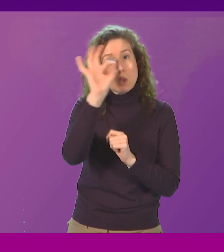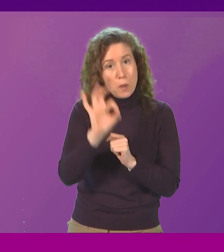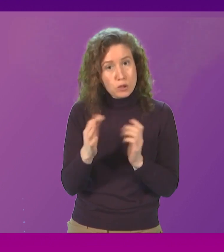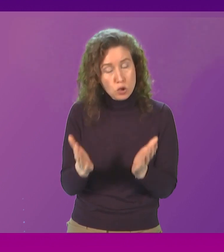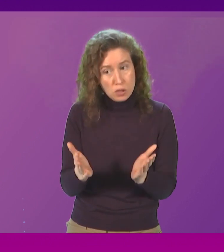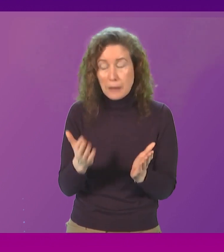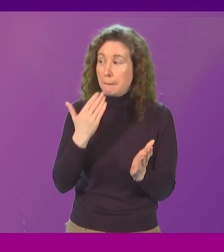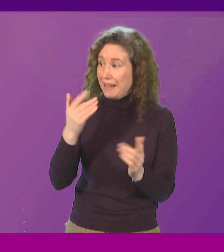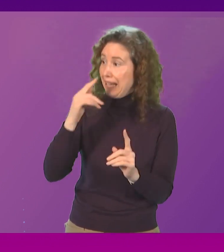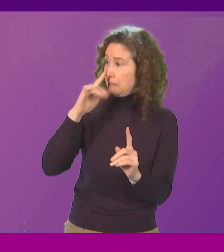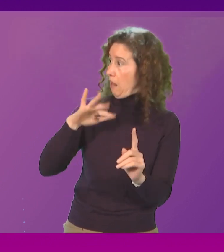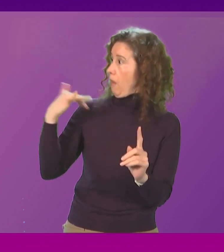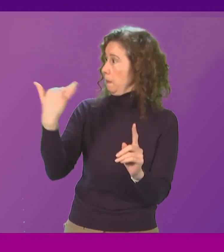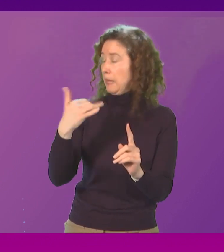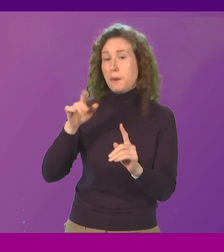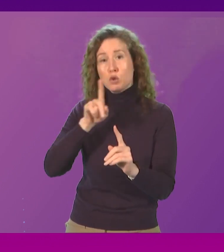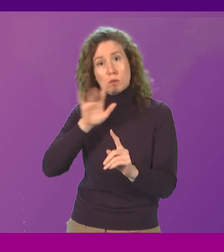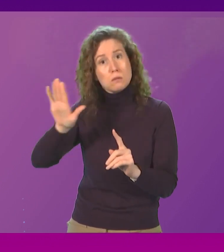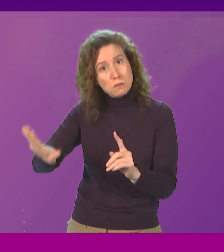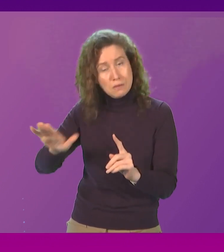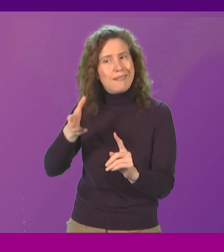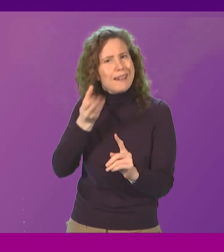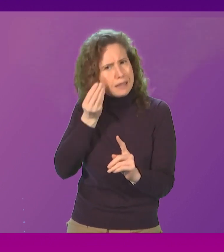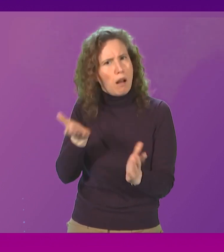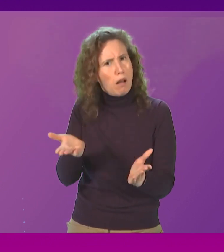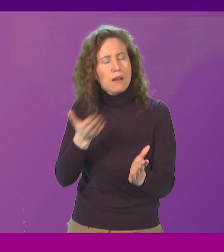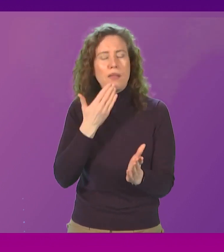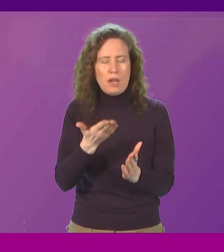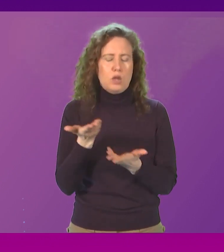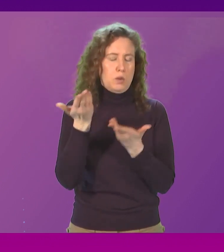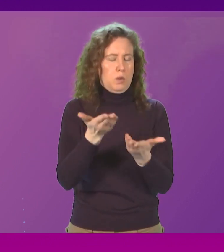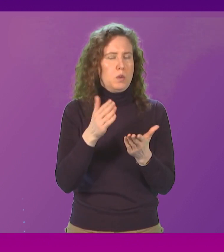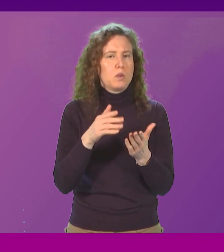Can we please do Mr Ross the courtesy of listening?